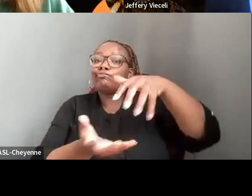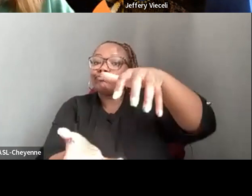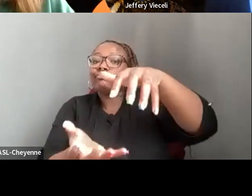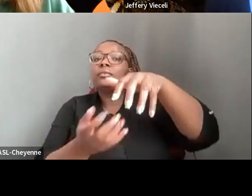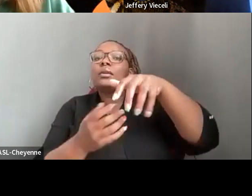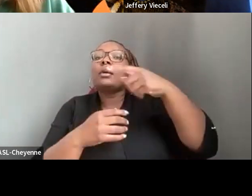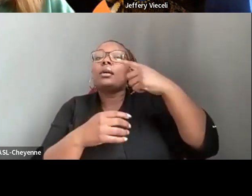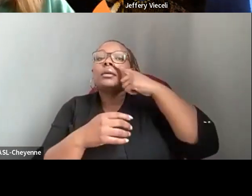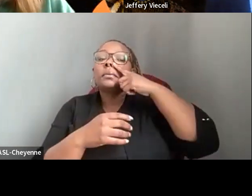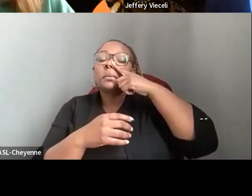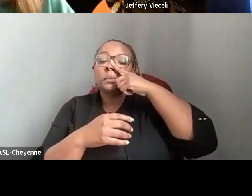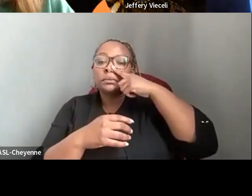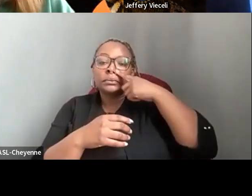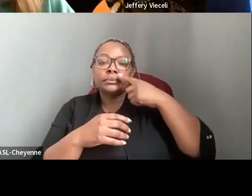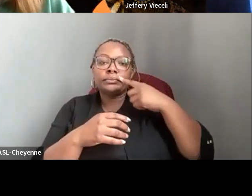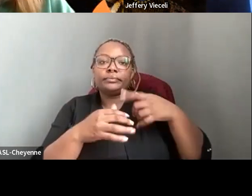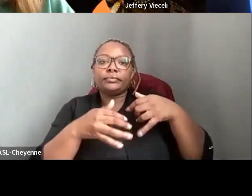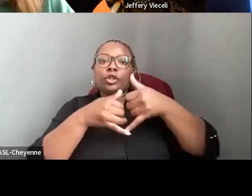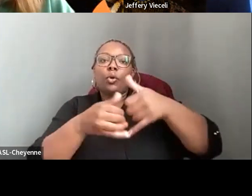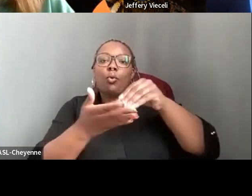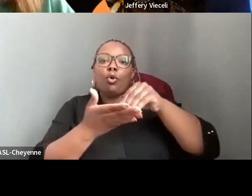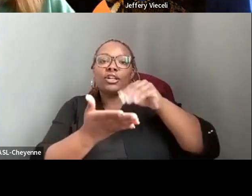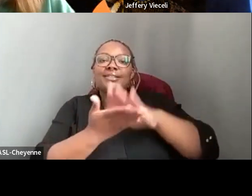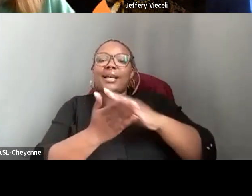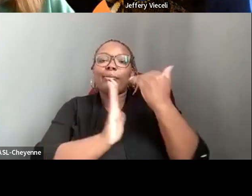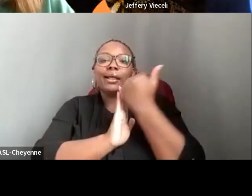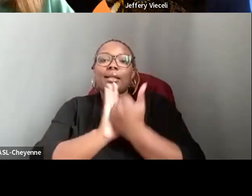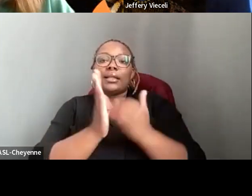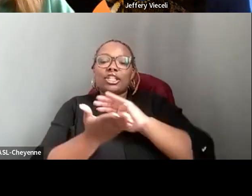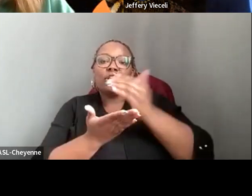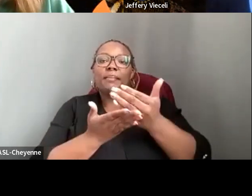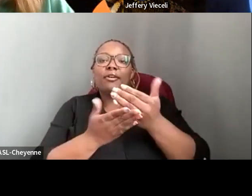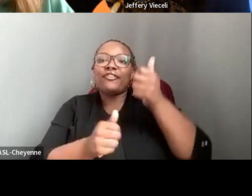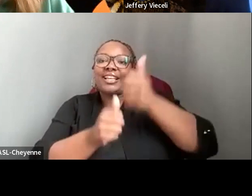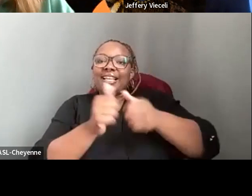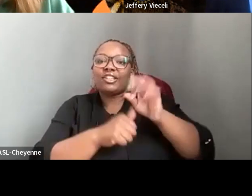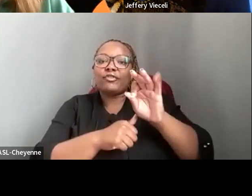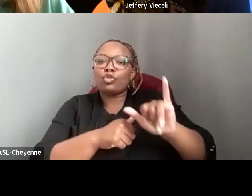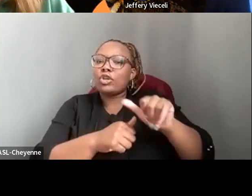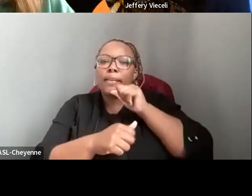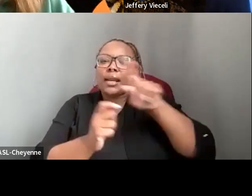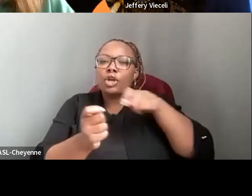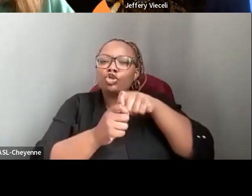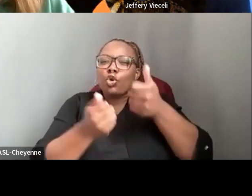This person is writing that the award document lists the amount for each fiscal year, but is unsure which fiscal year that is tied to.